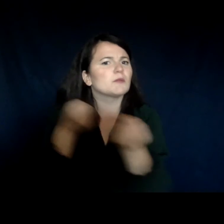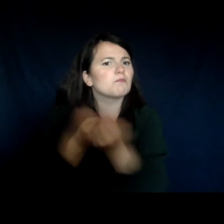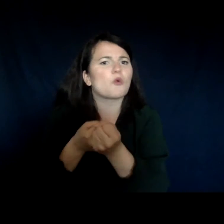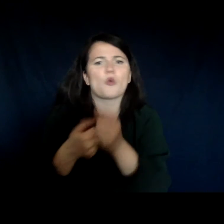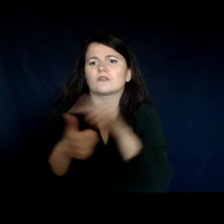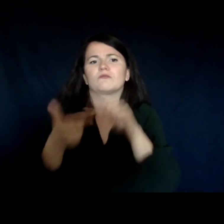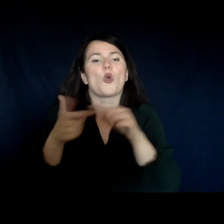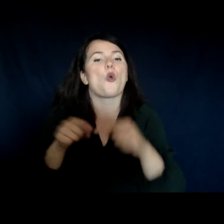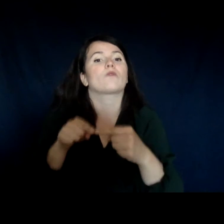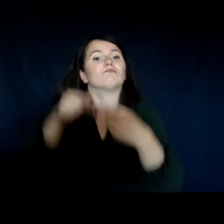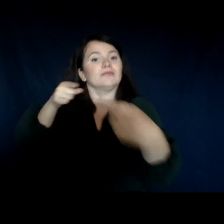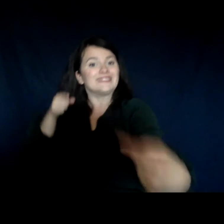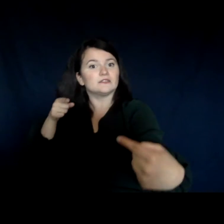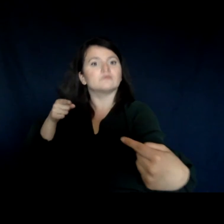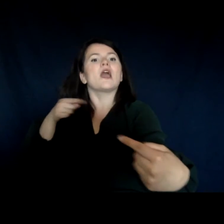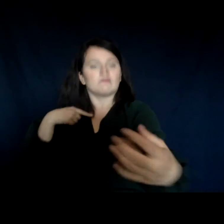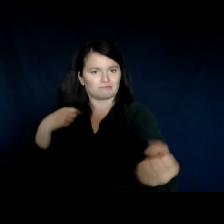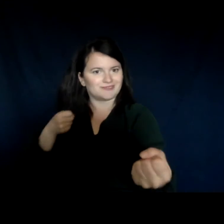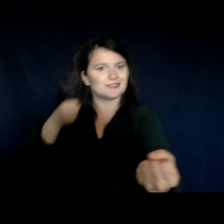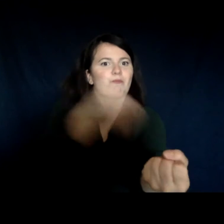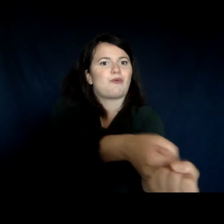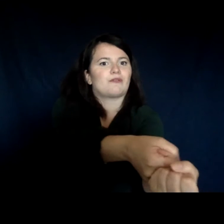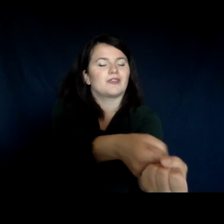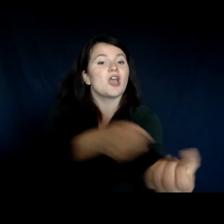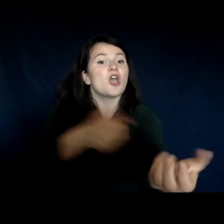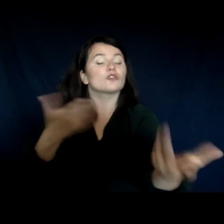So very positive and creative.